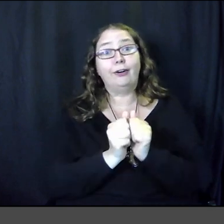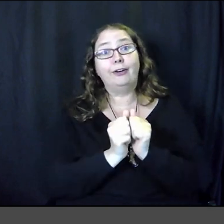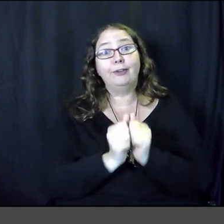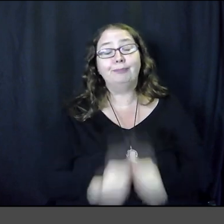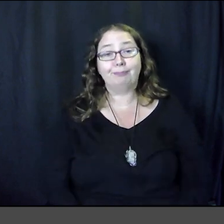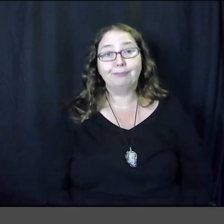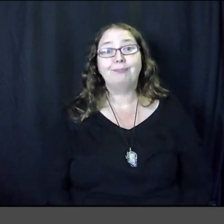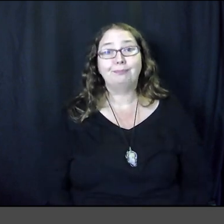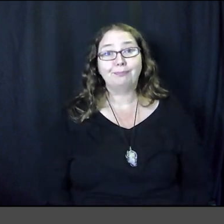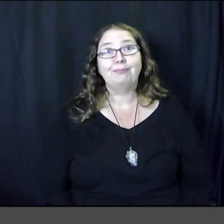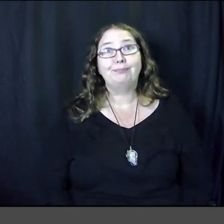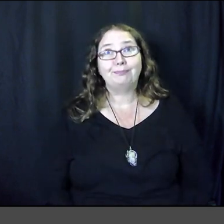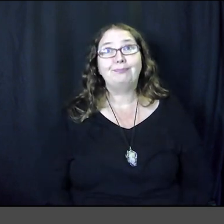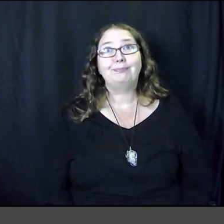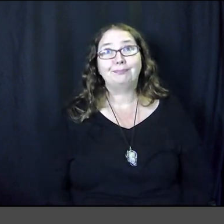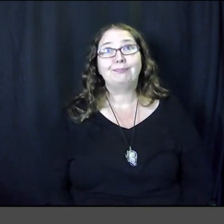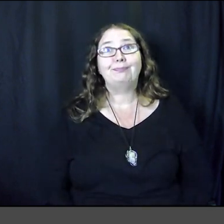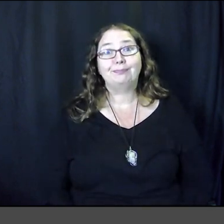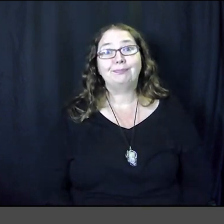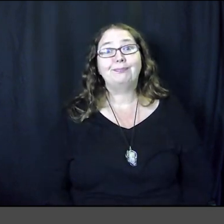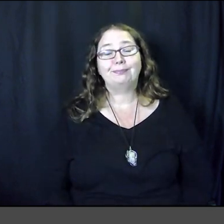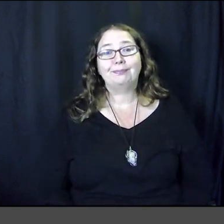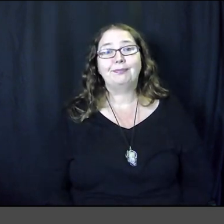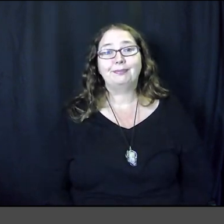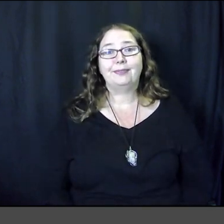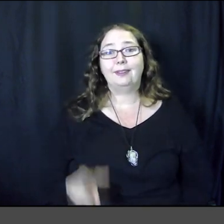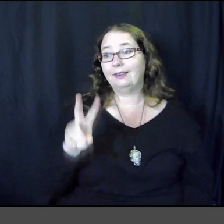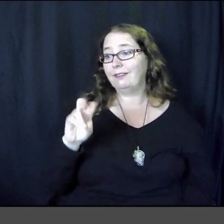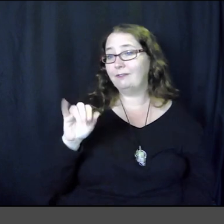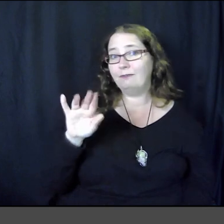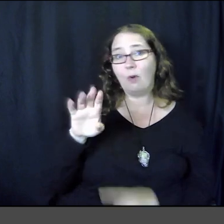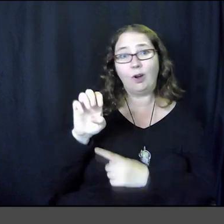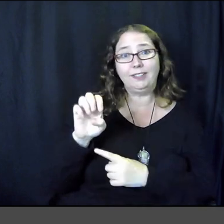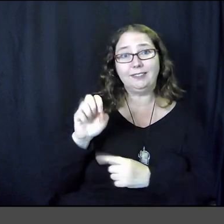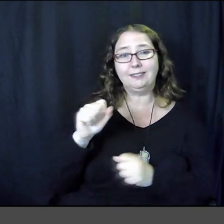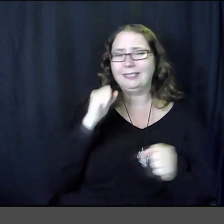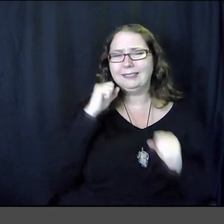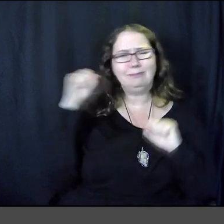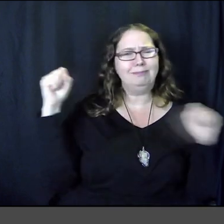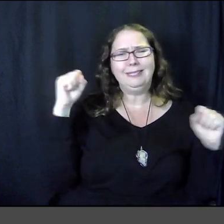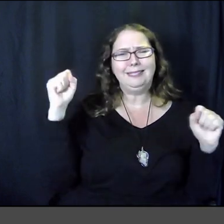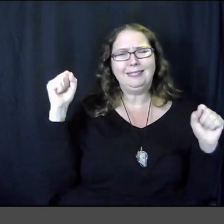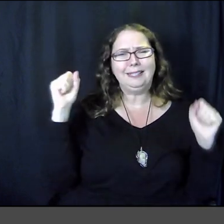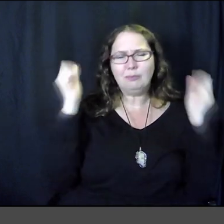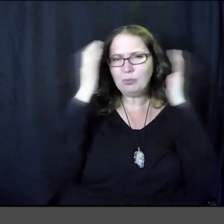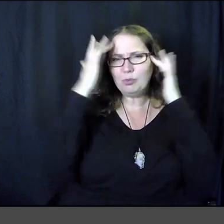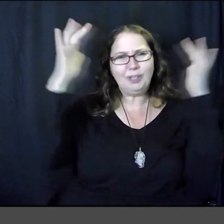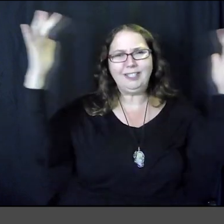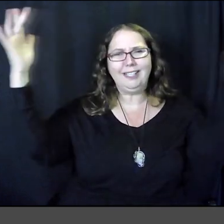AND THE VOICE IS EXTREMELY BIG AND EXTREMELY BRILLIANT. AND THAT'S KIND OF A REVELATION.